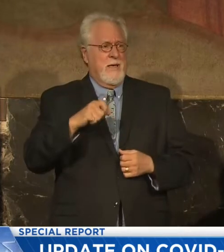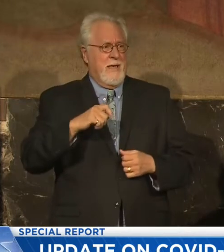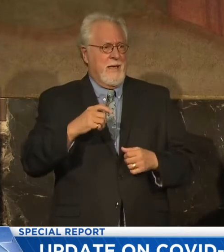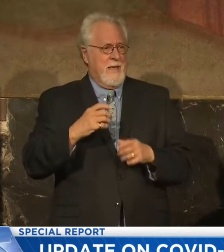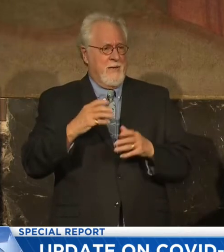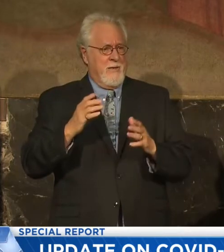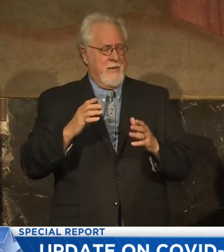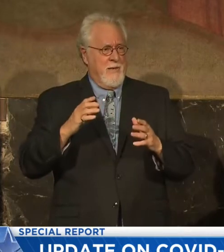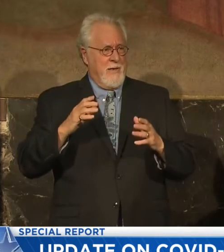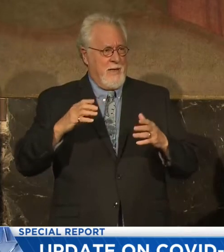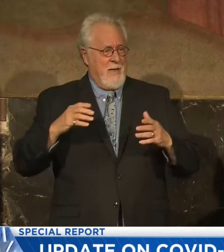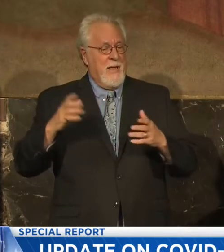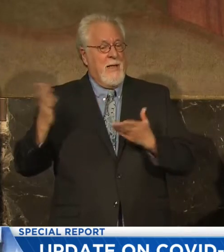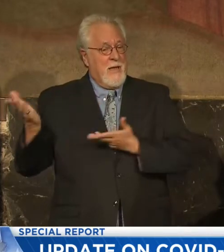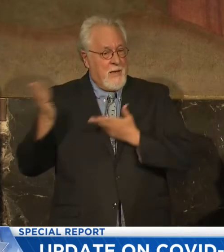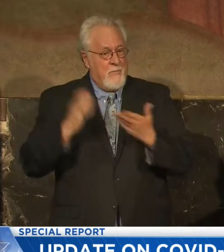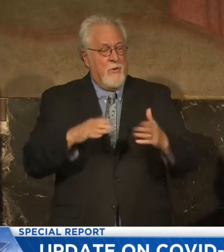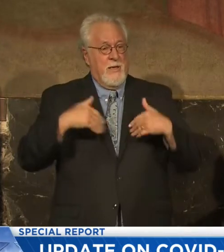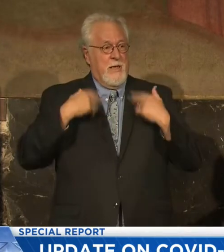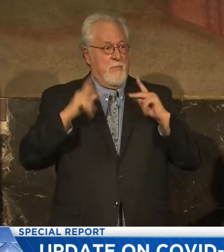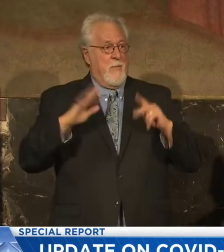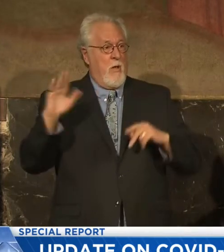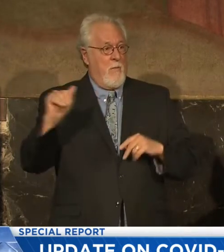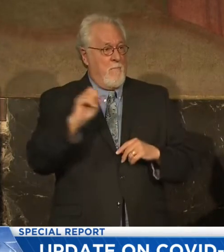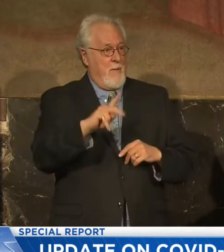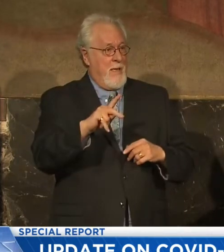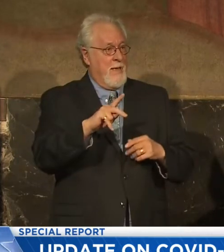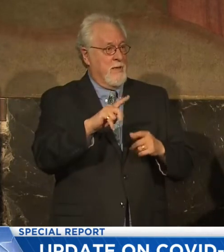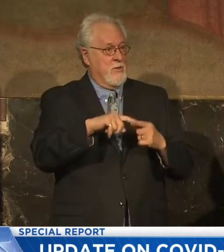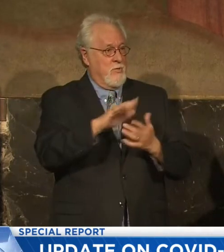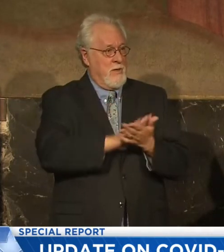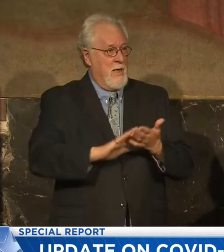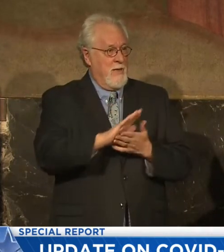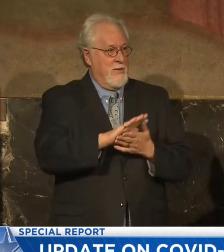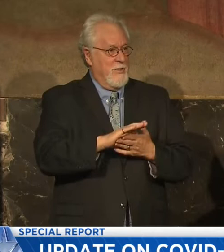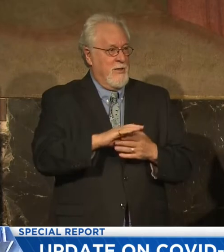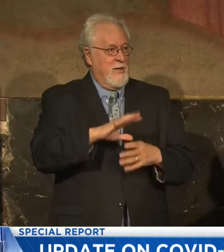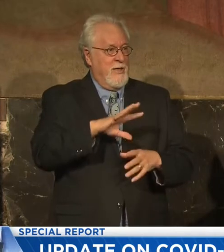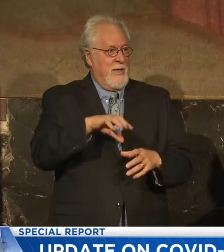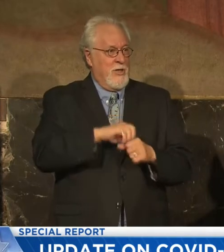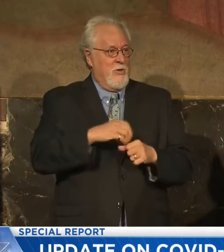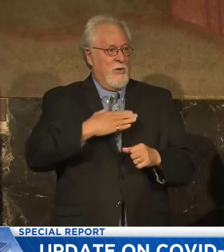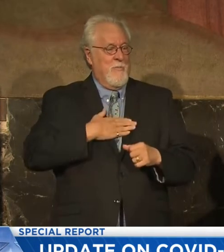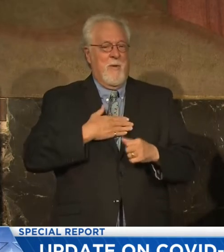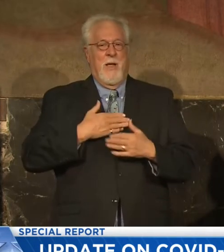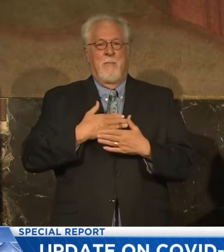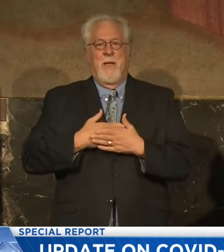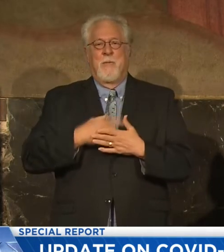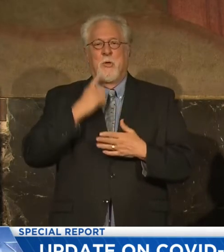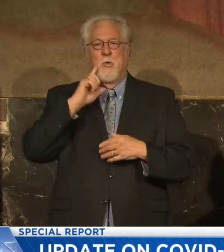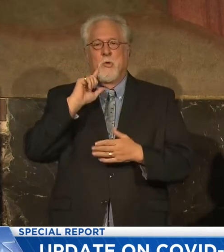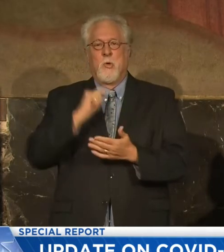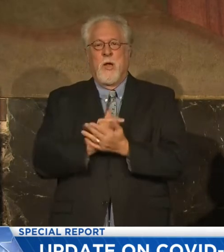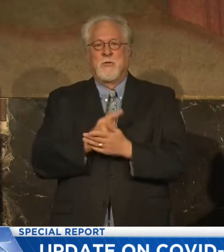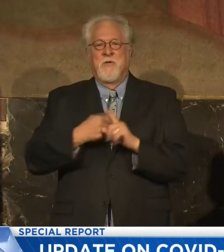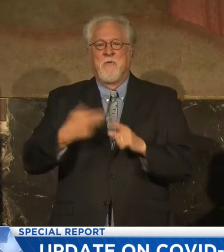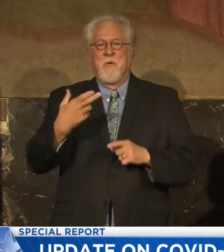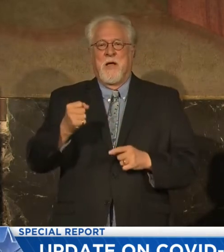INSTITUTION IS OBVIOUSLY THE REASON THAT LSU EXISTS. NOT JUST LSU. IT'S TRY FOR ALL OF THE HIGHER EDUCATION COLLEGES.